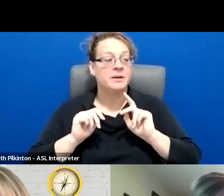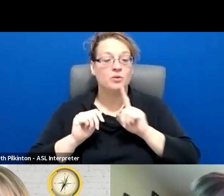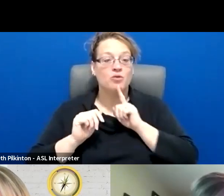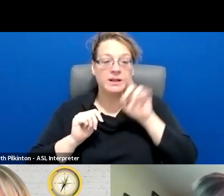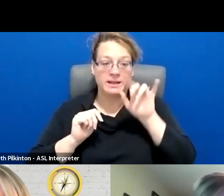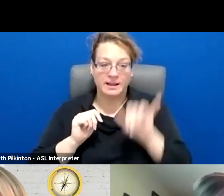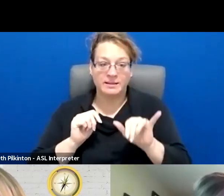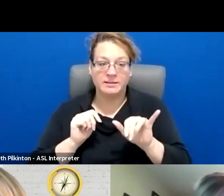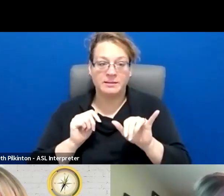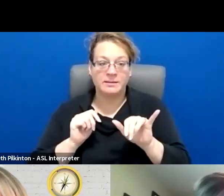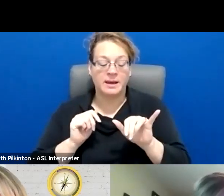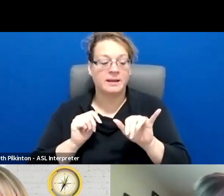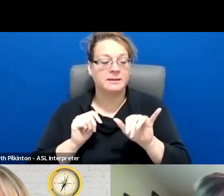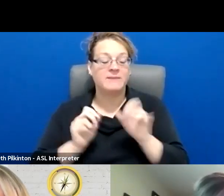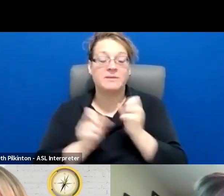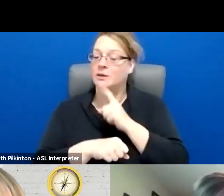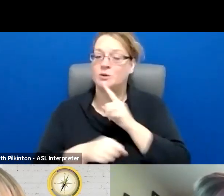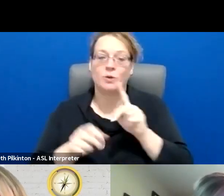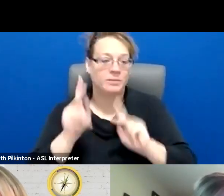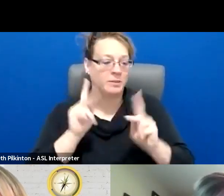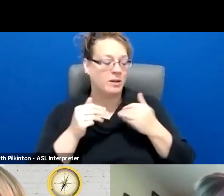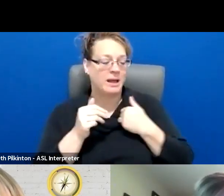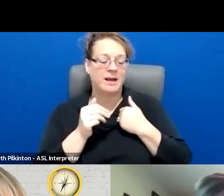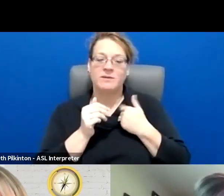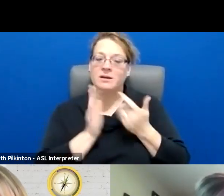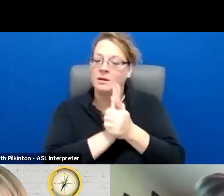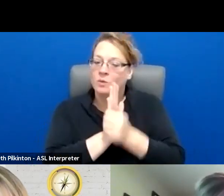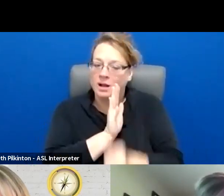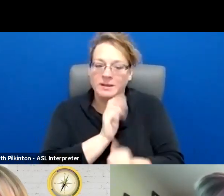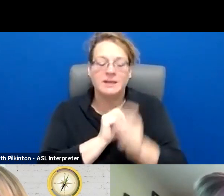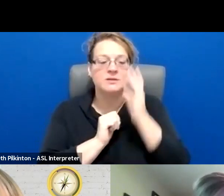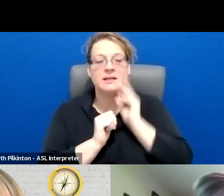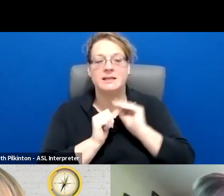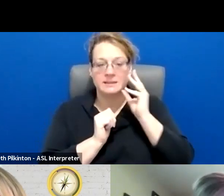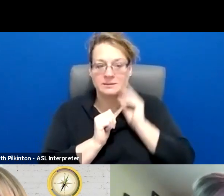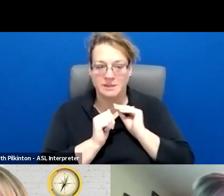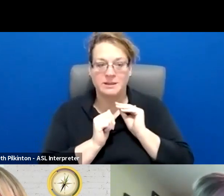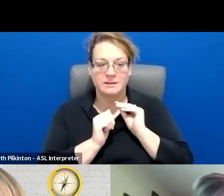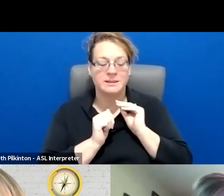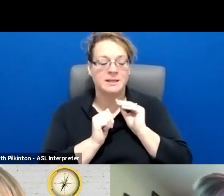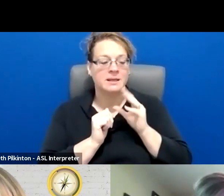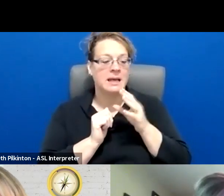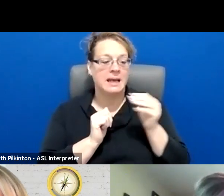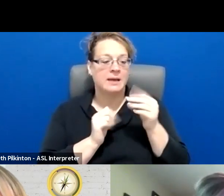But me as a manager I alluded to this in my first answer.